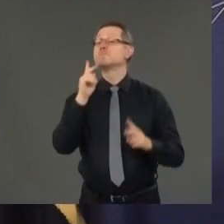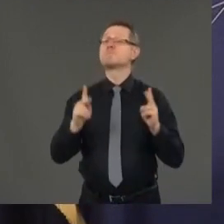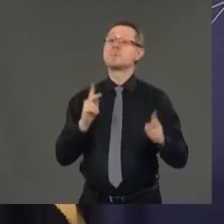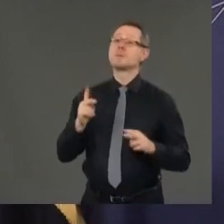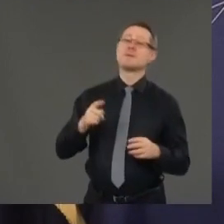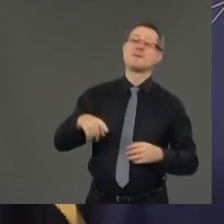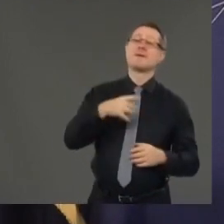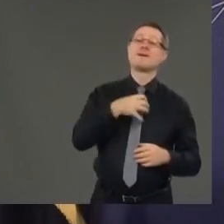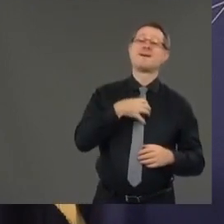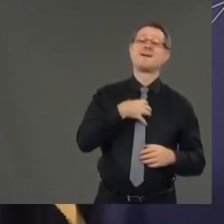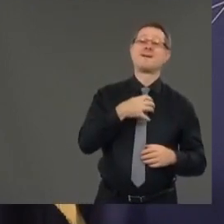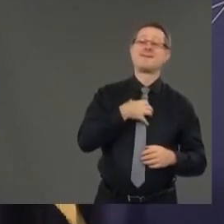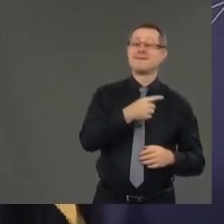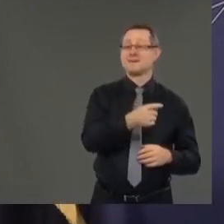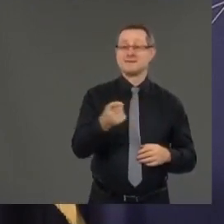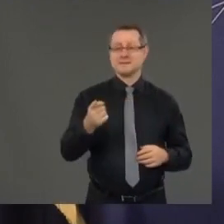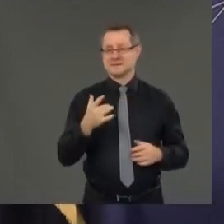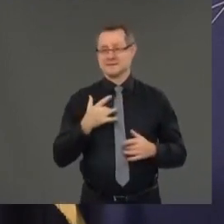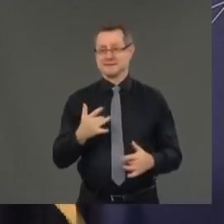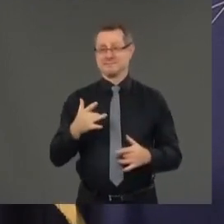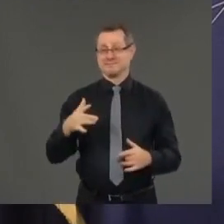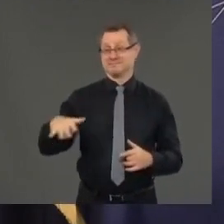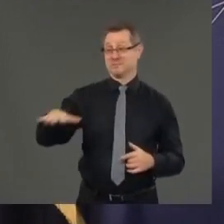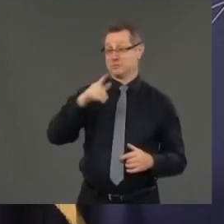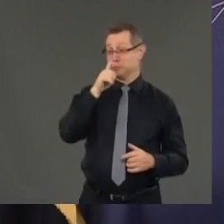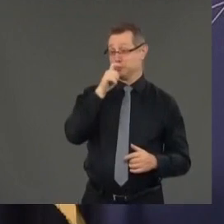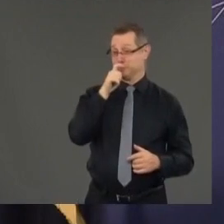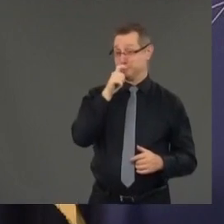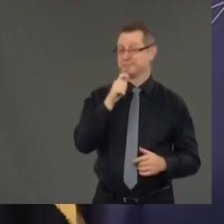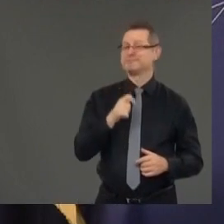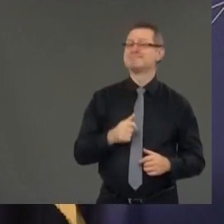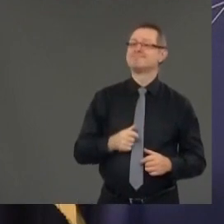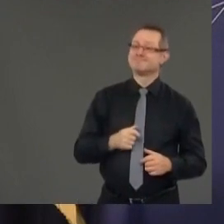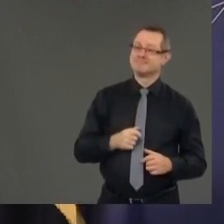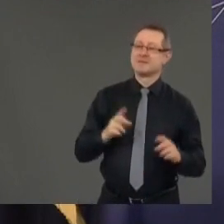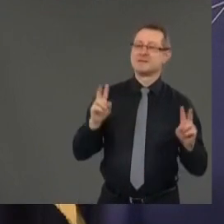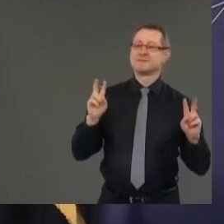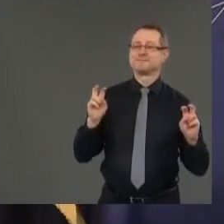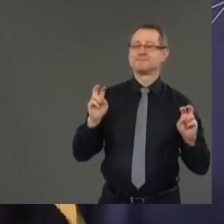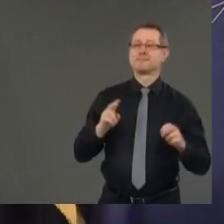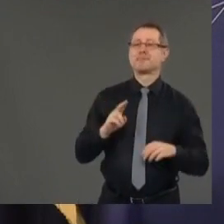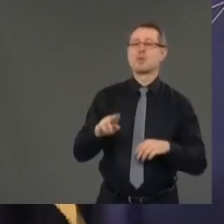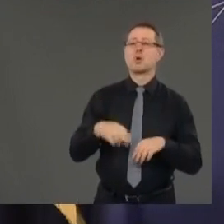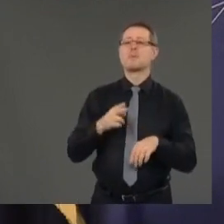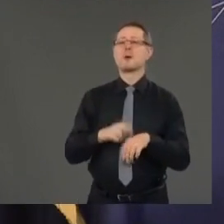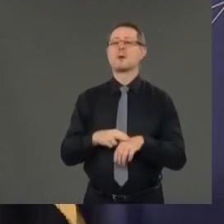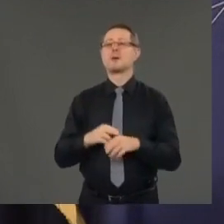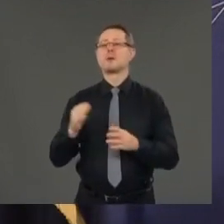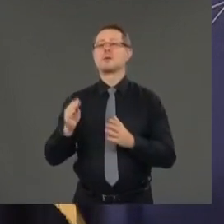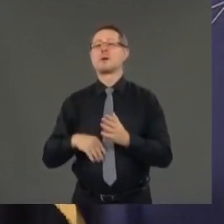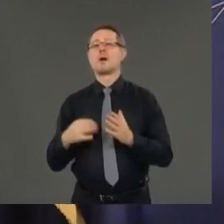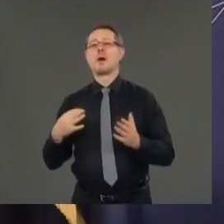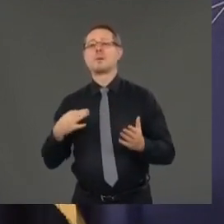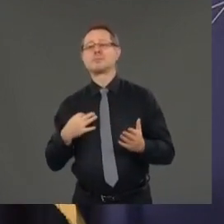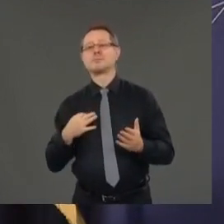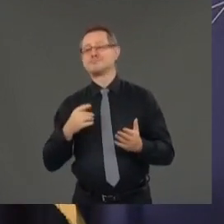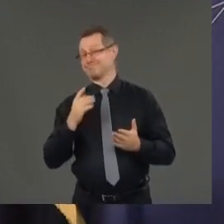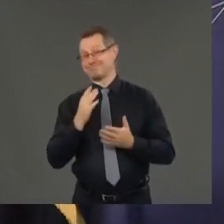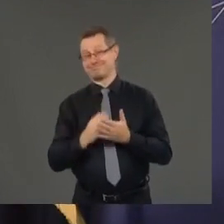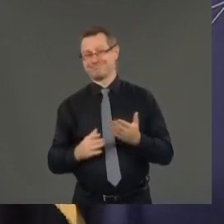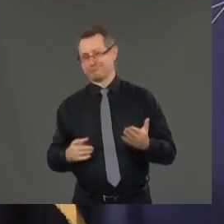THE PEOPLE YOU ARE HEARING FROM